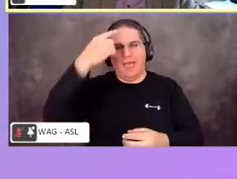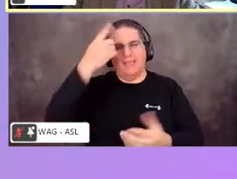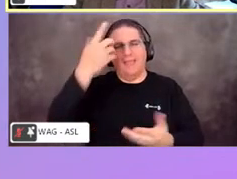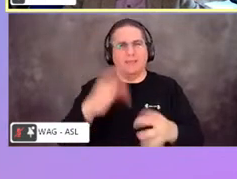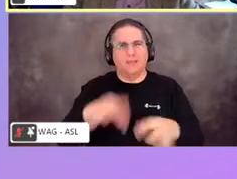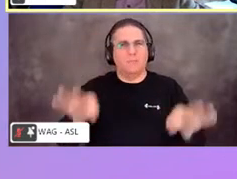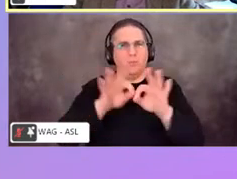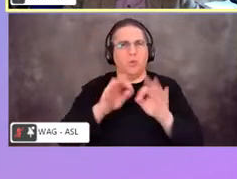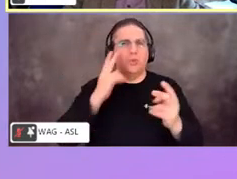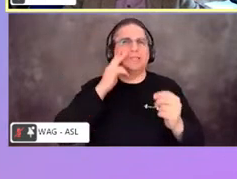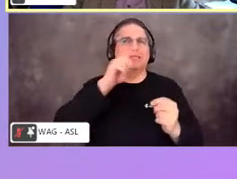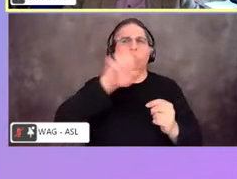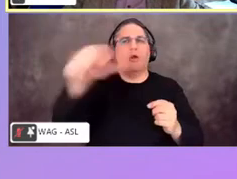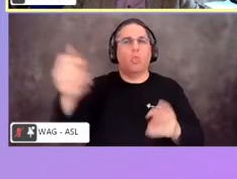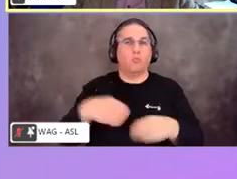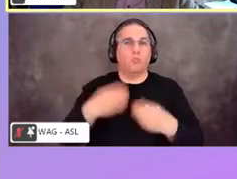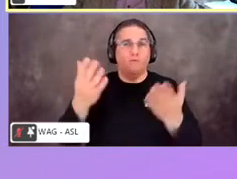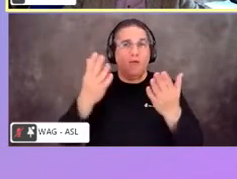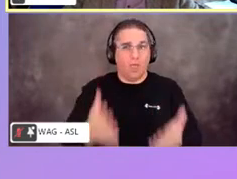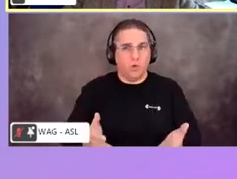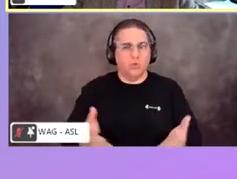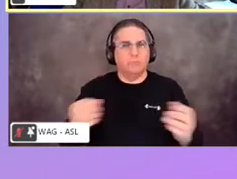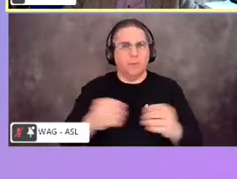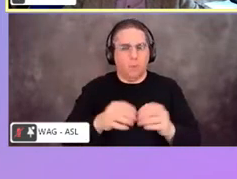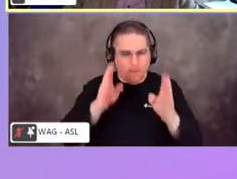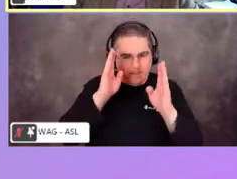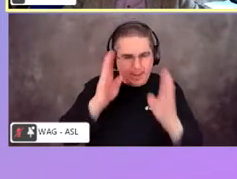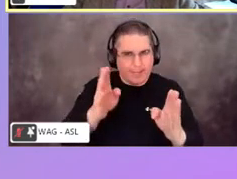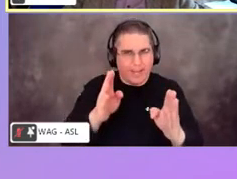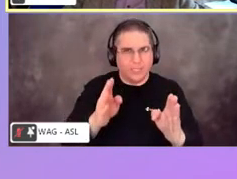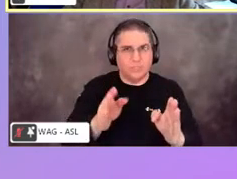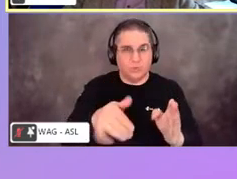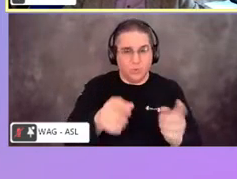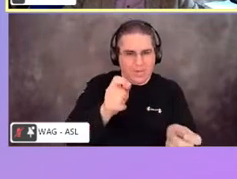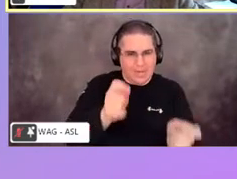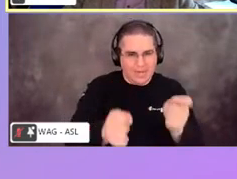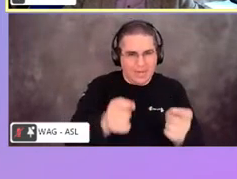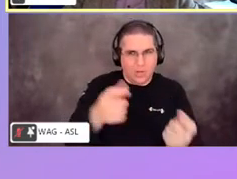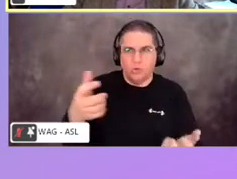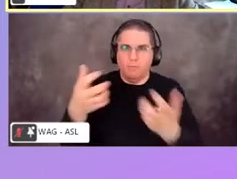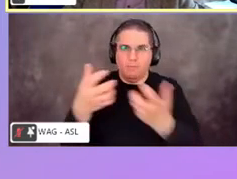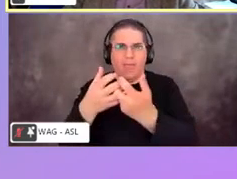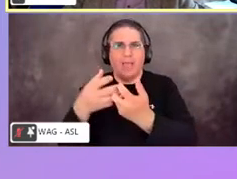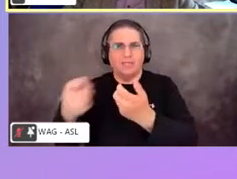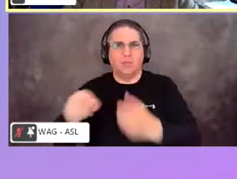national monitoring body. I think we should see